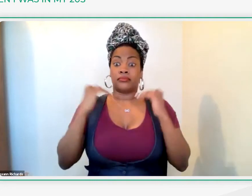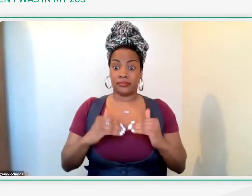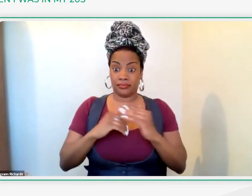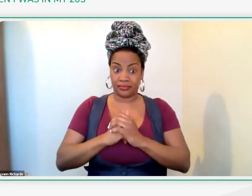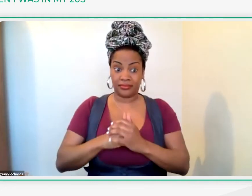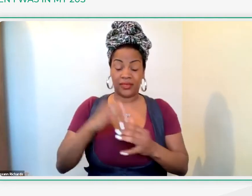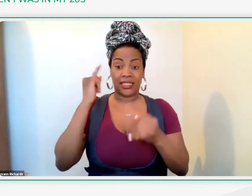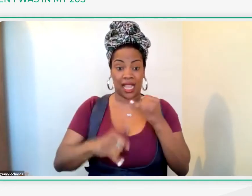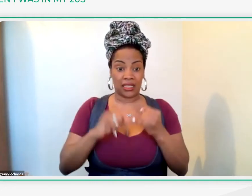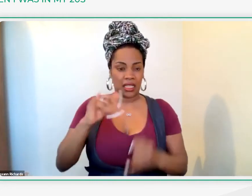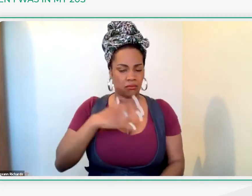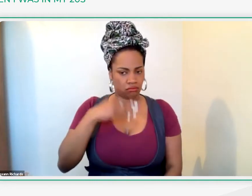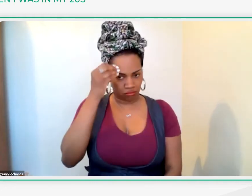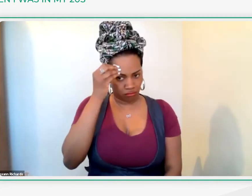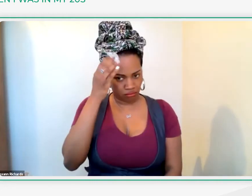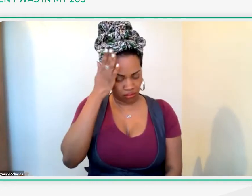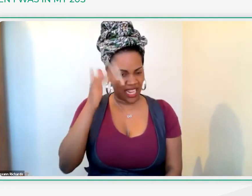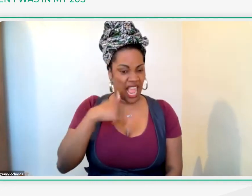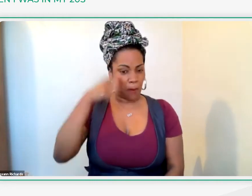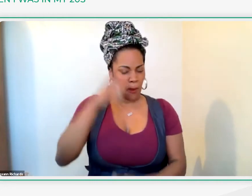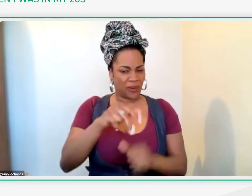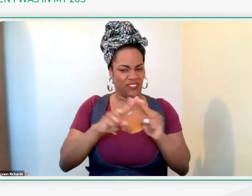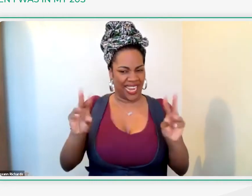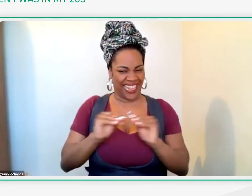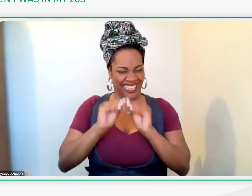You have to be very careful with your credit usage.